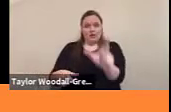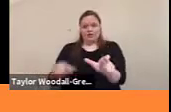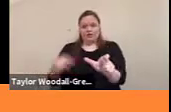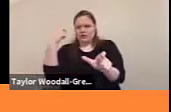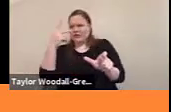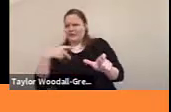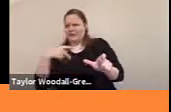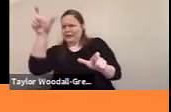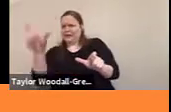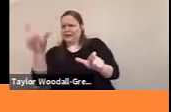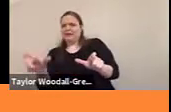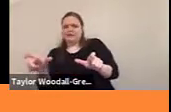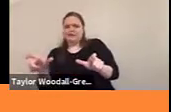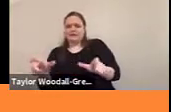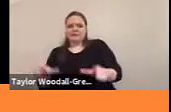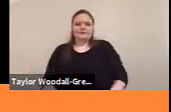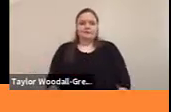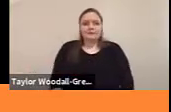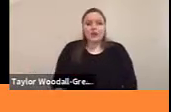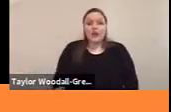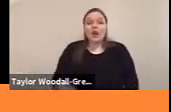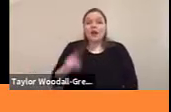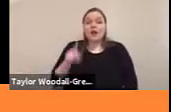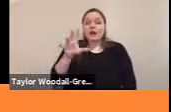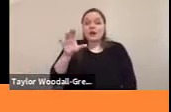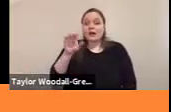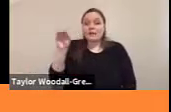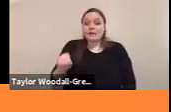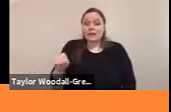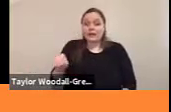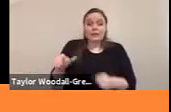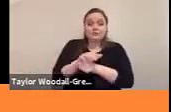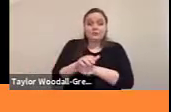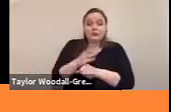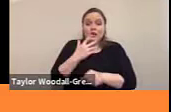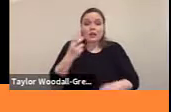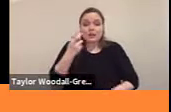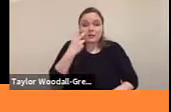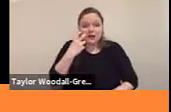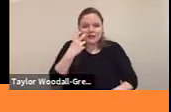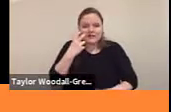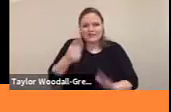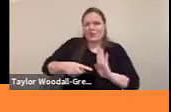Complete colorblindness, is rare. And it affects men and women equally.